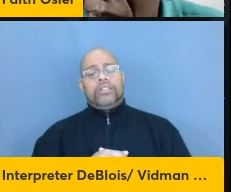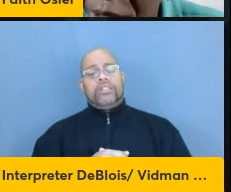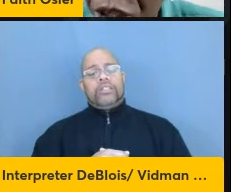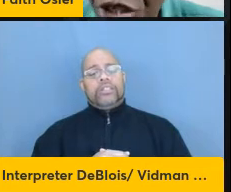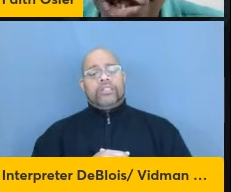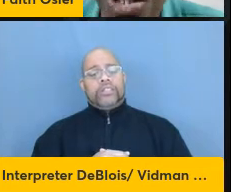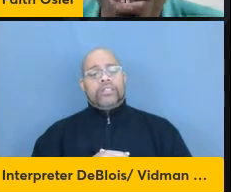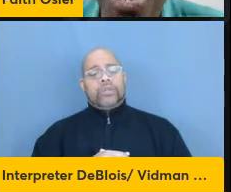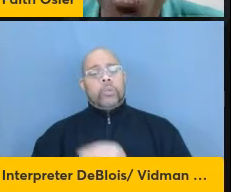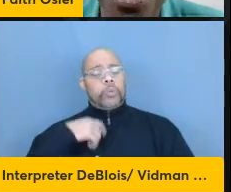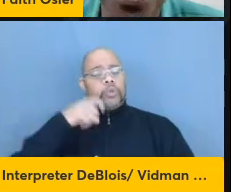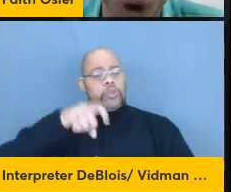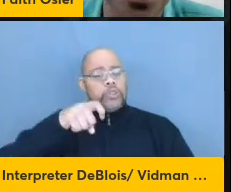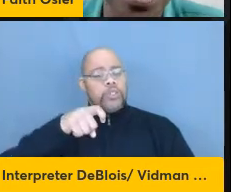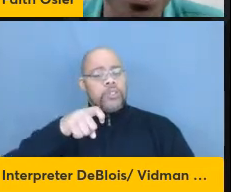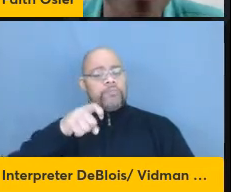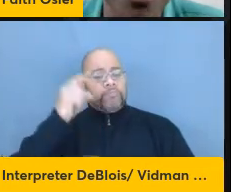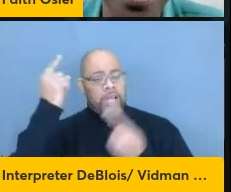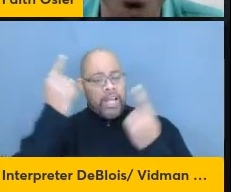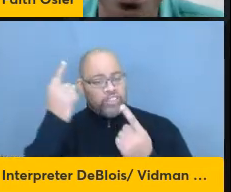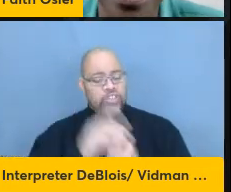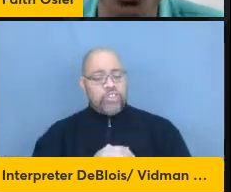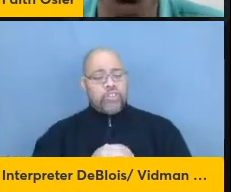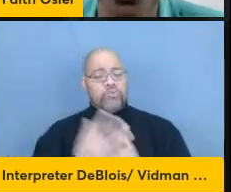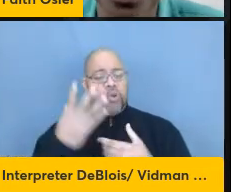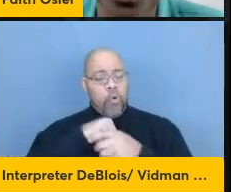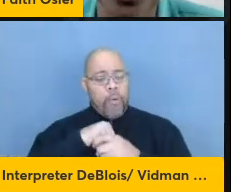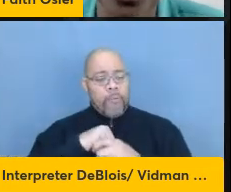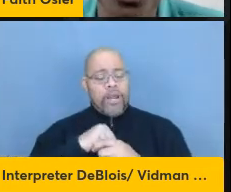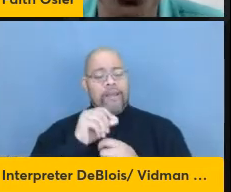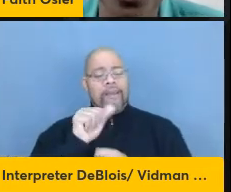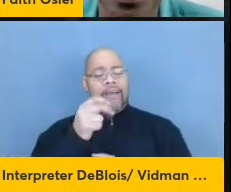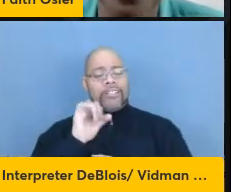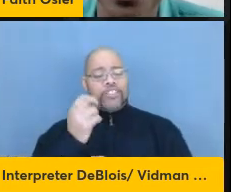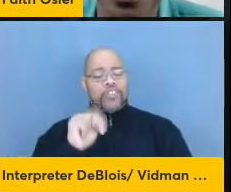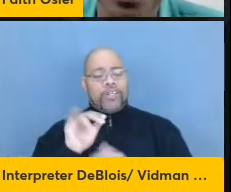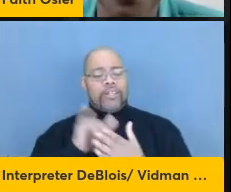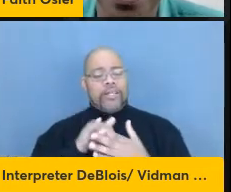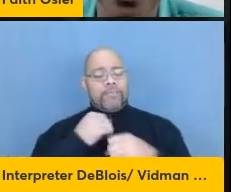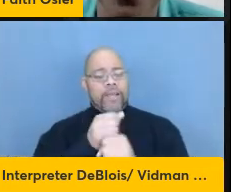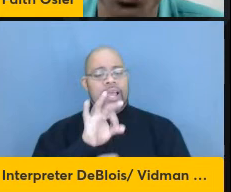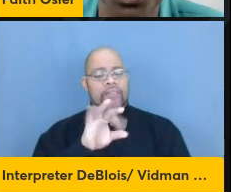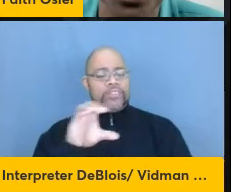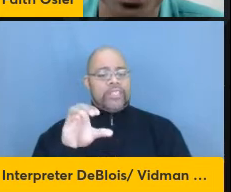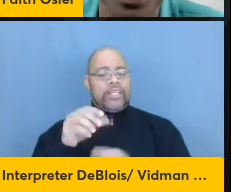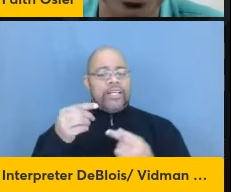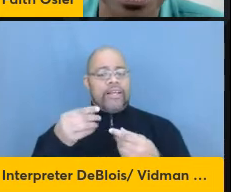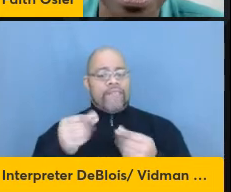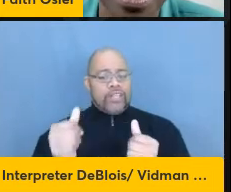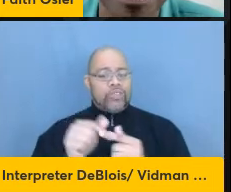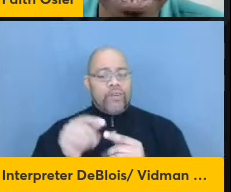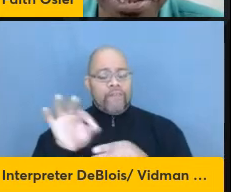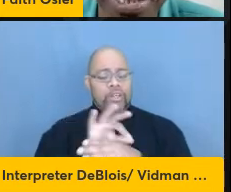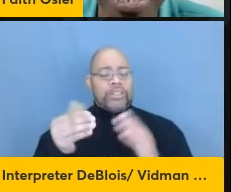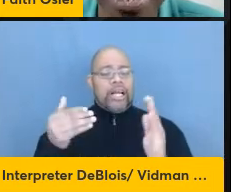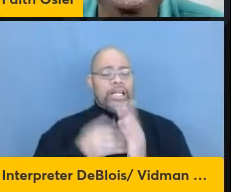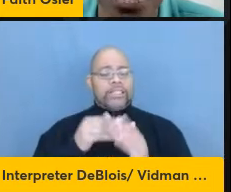we should consider incorporating antigens that induce FC effector function, at least against the blood stage. That's what